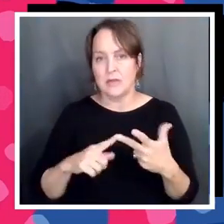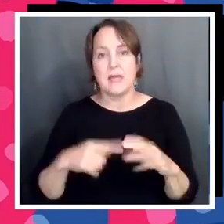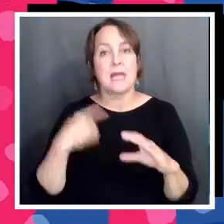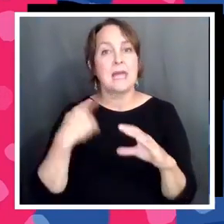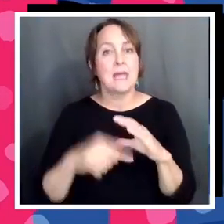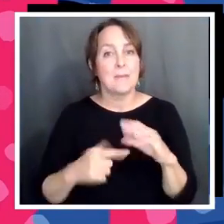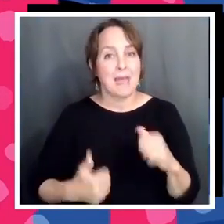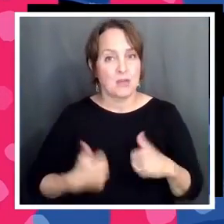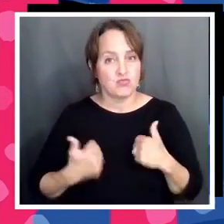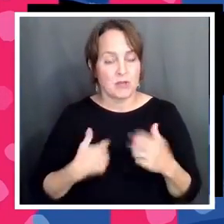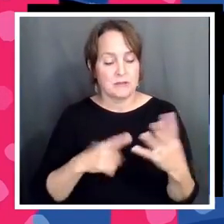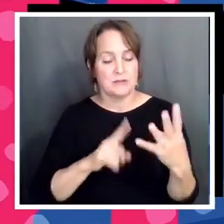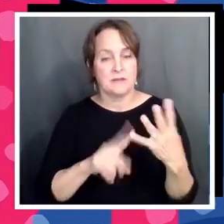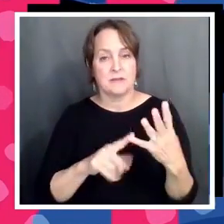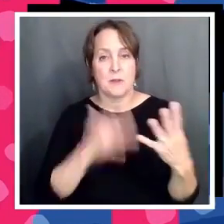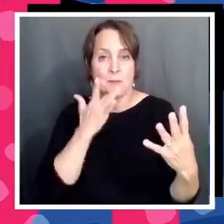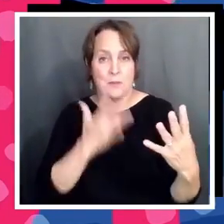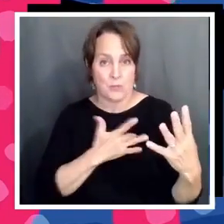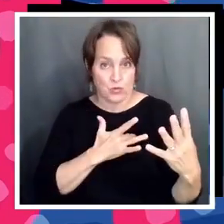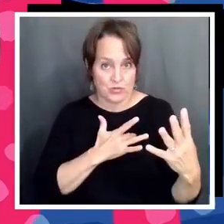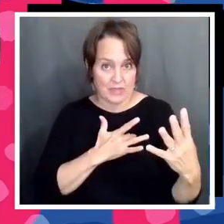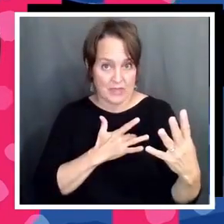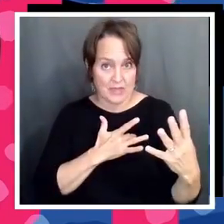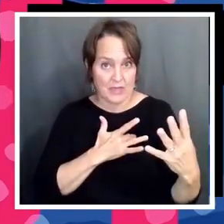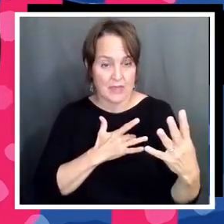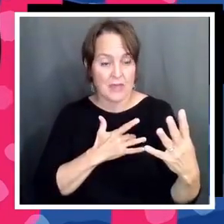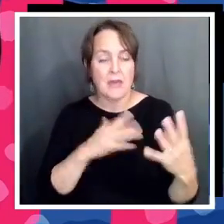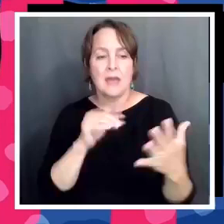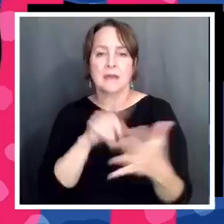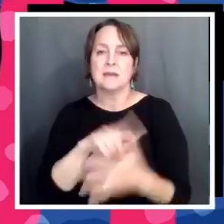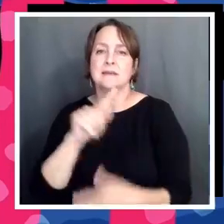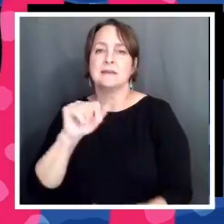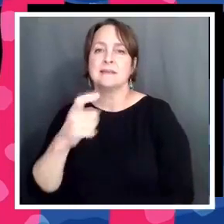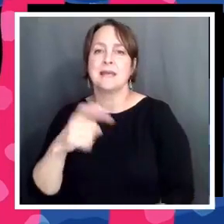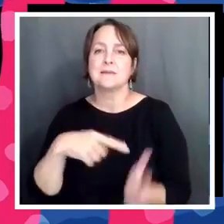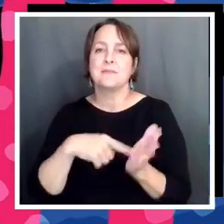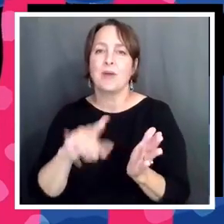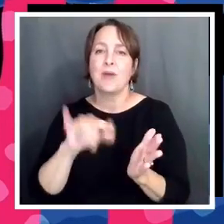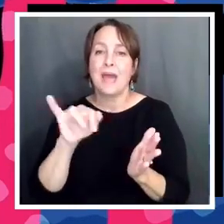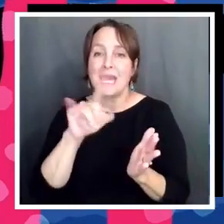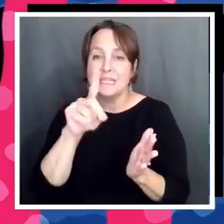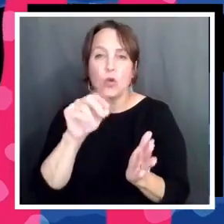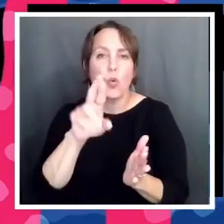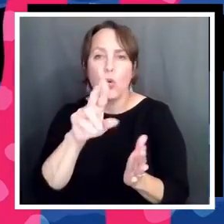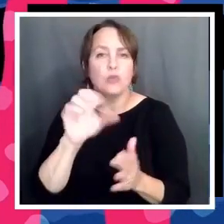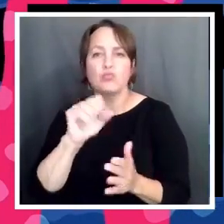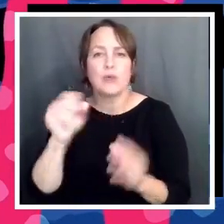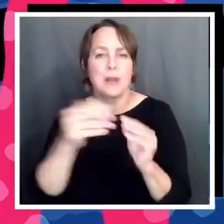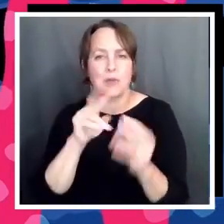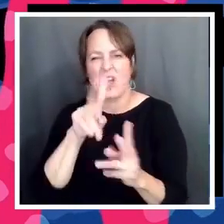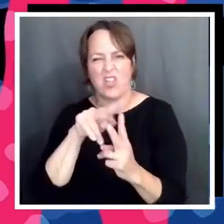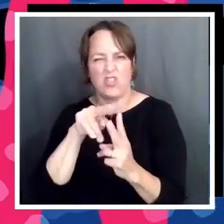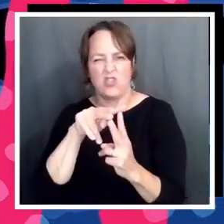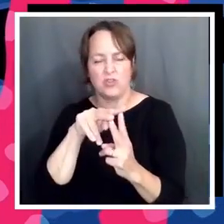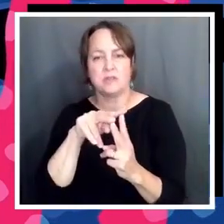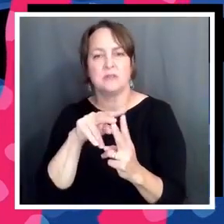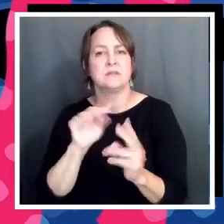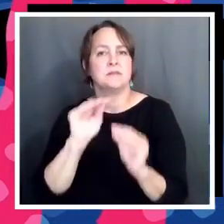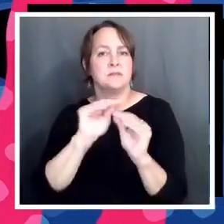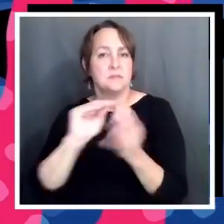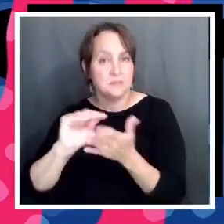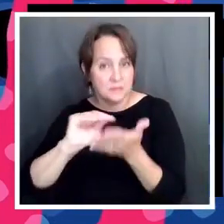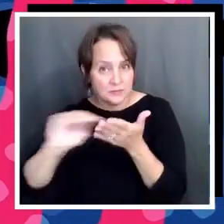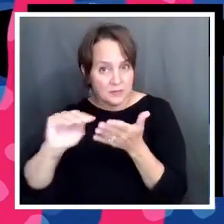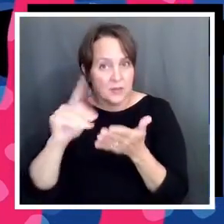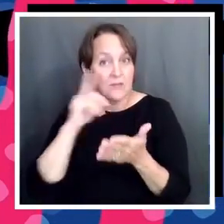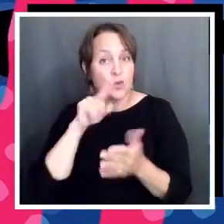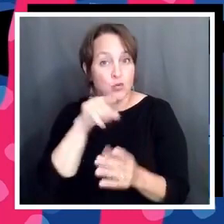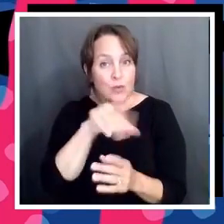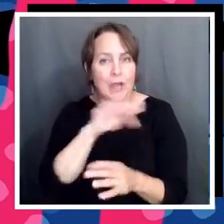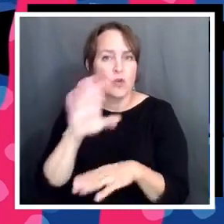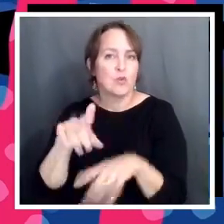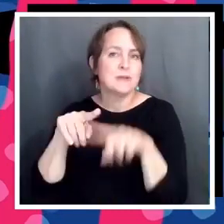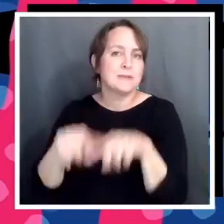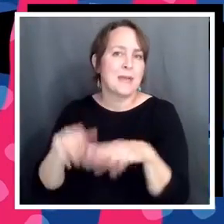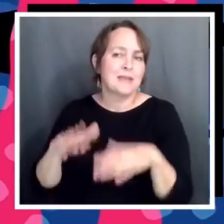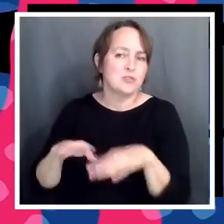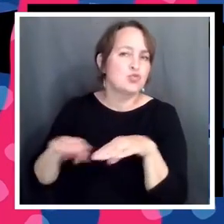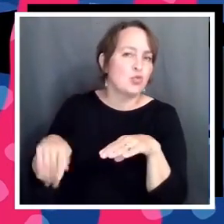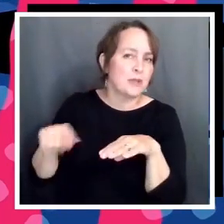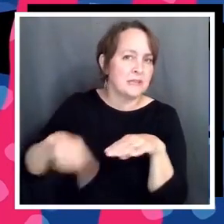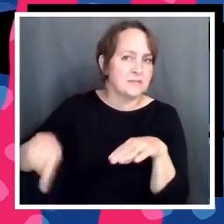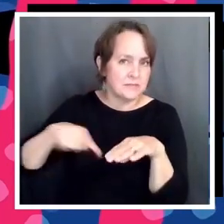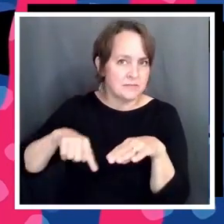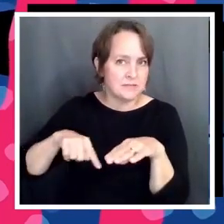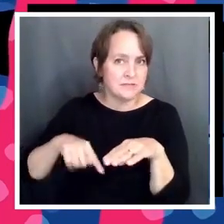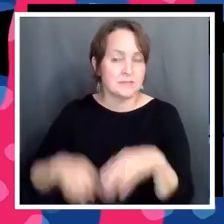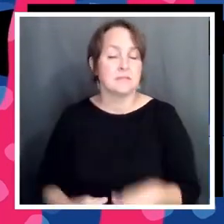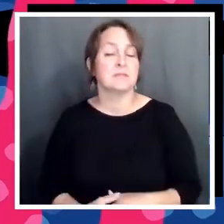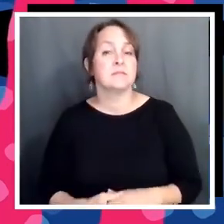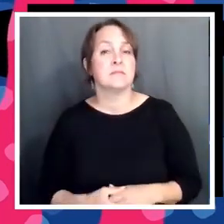CURRENT MAILING ADDRESS, YOUR